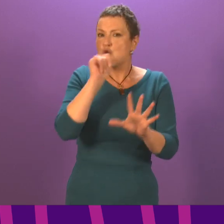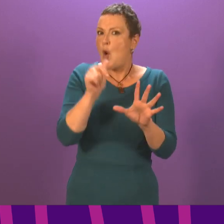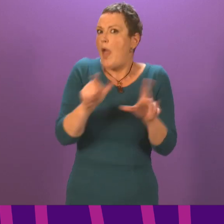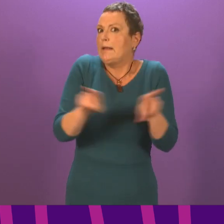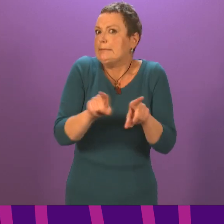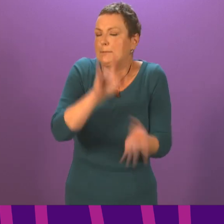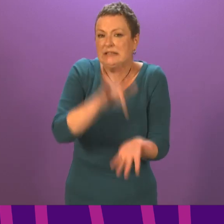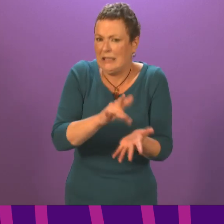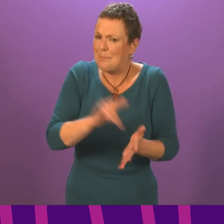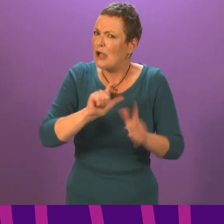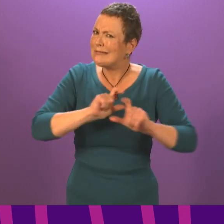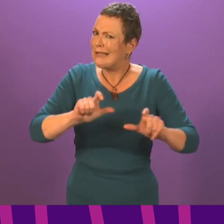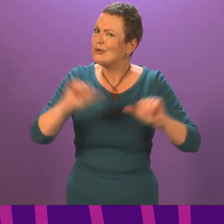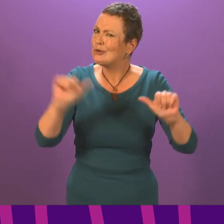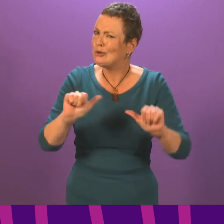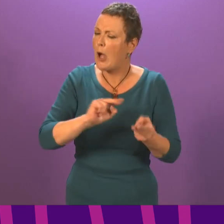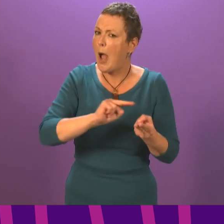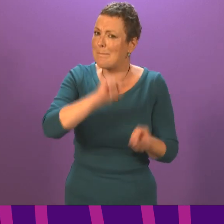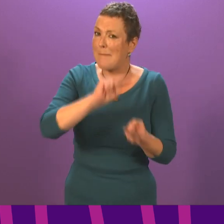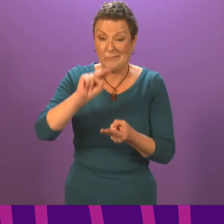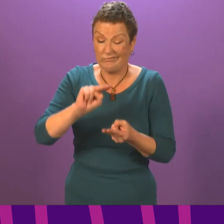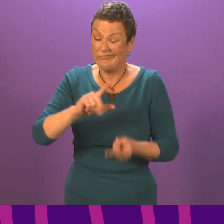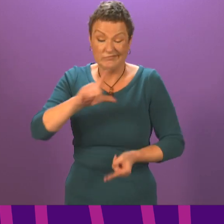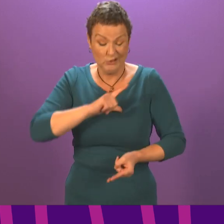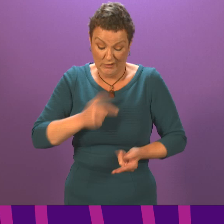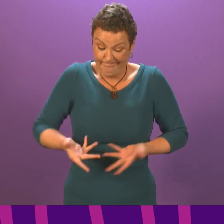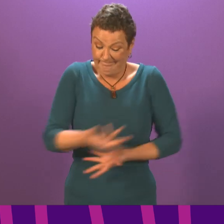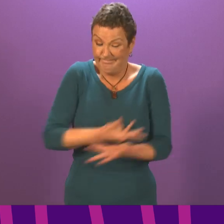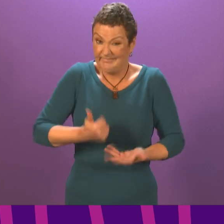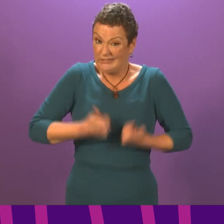but the number of cases is still rising. It is therefore our judgment that level 3 restrictions